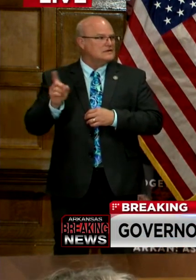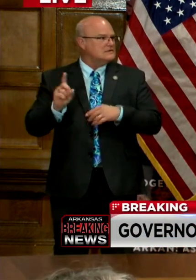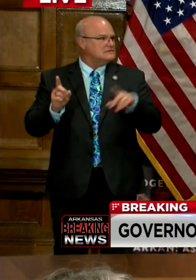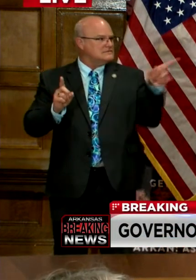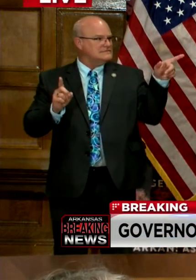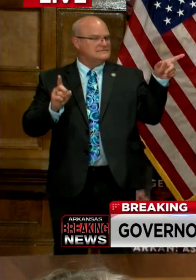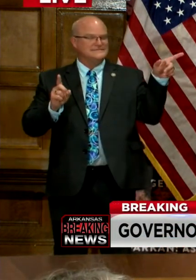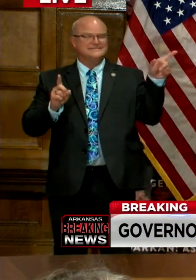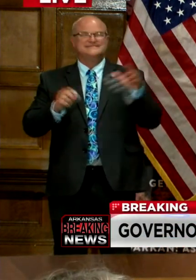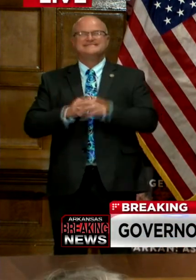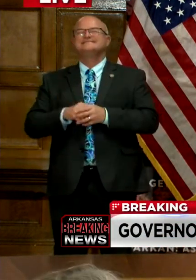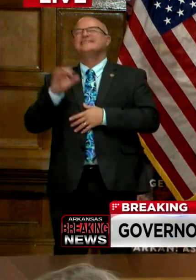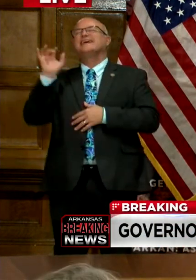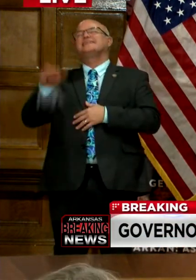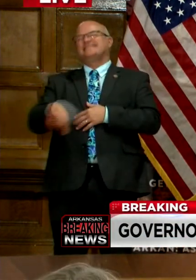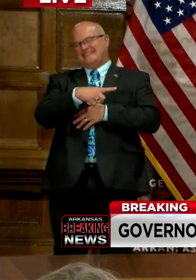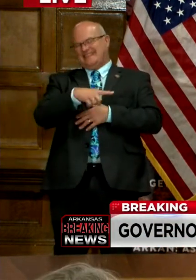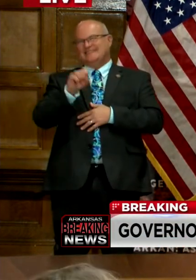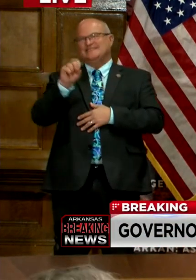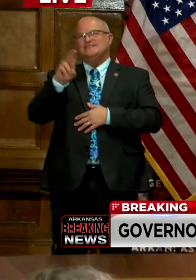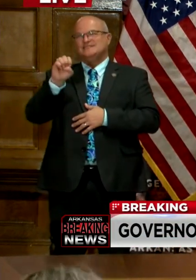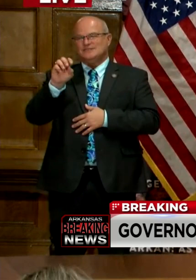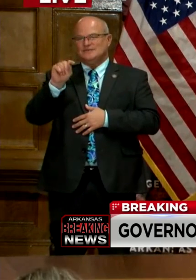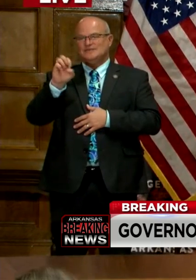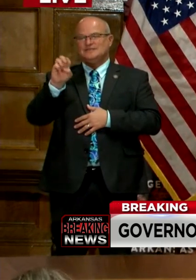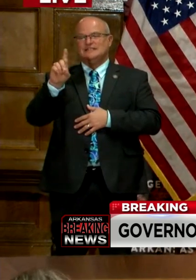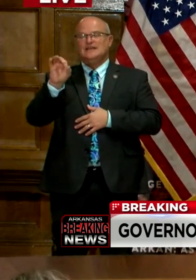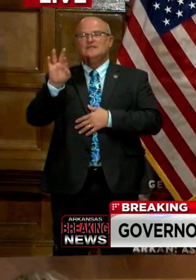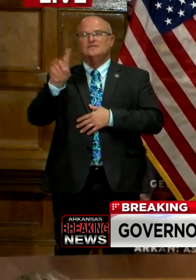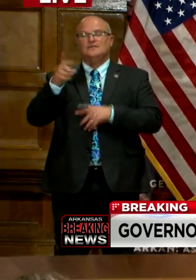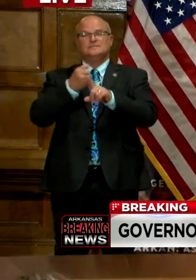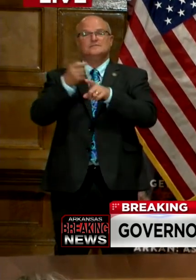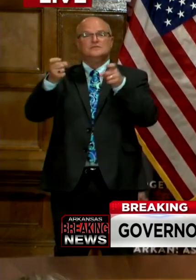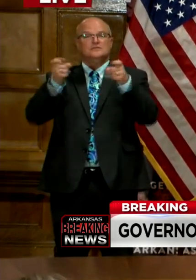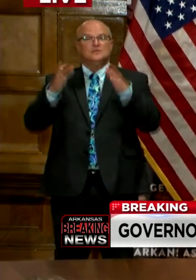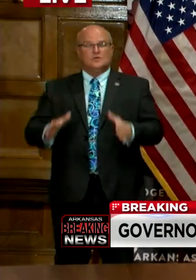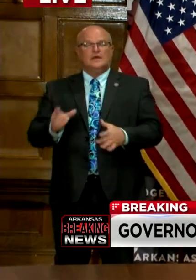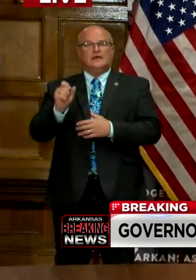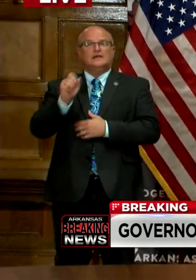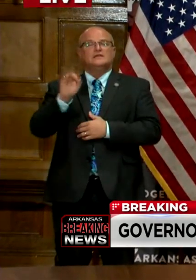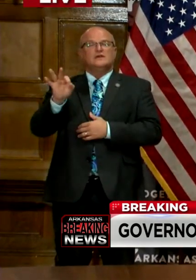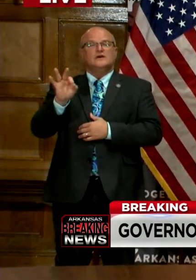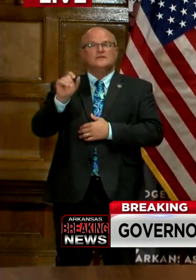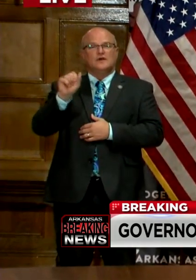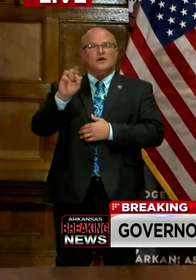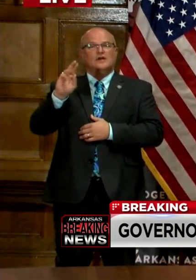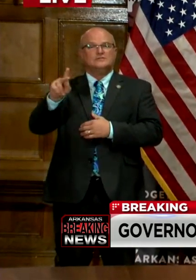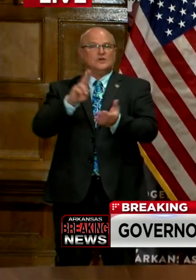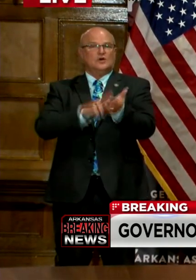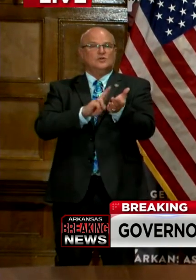I'M ALSO PLEASED TO BE JOINED BY SUE TEDFORD. WHERE IS SUE?